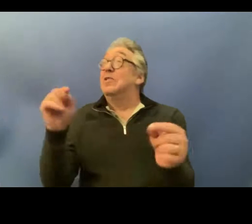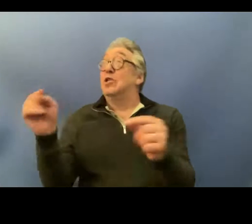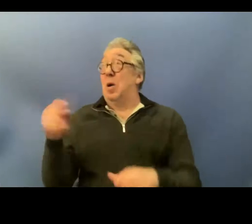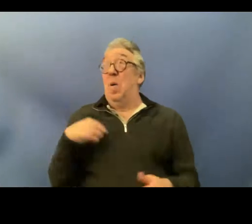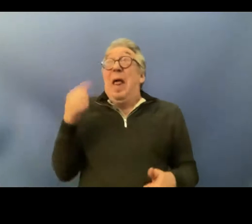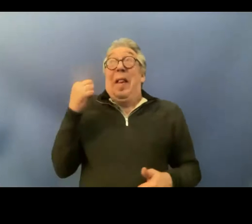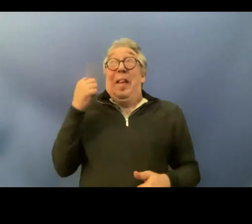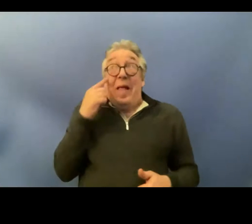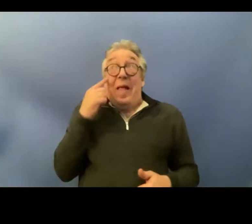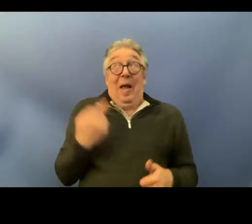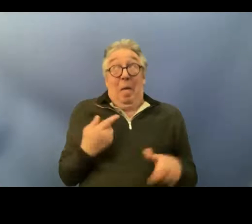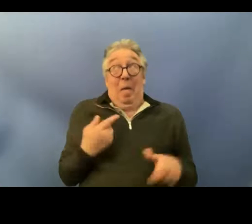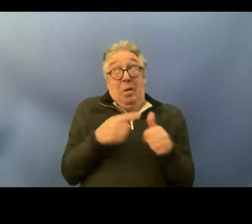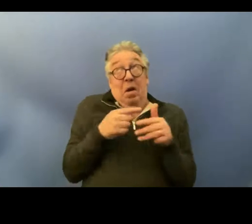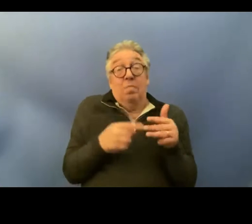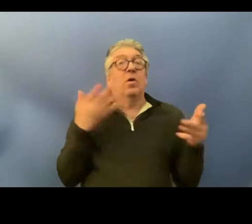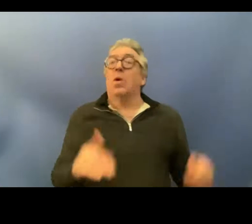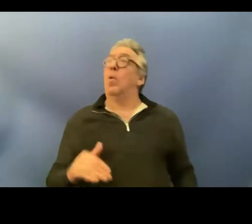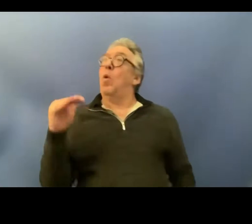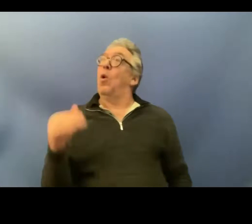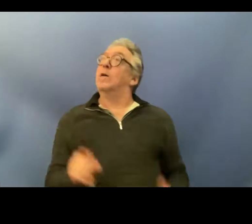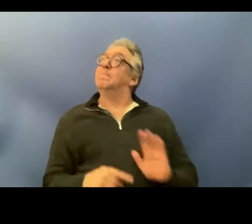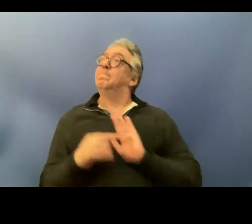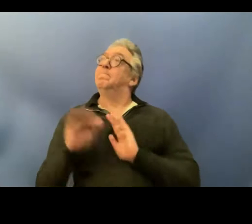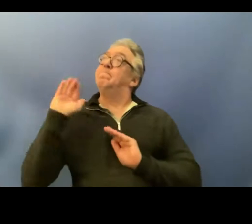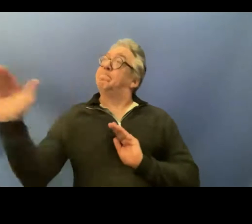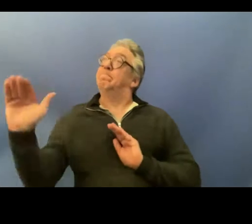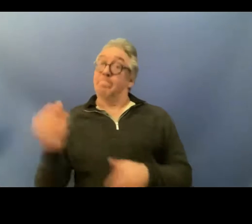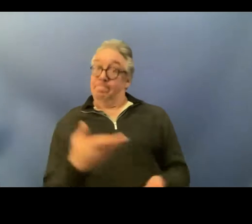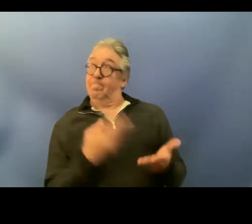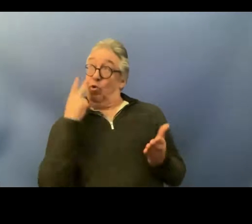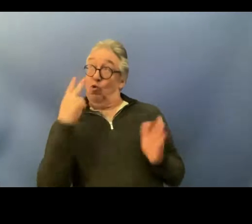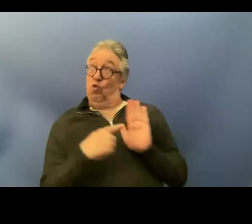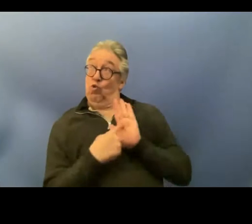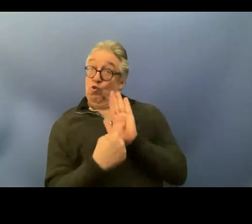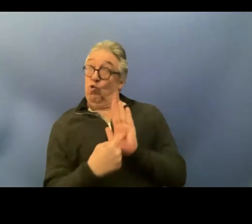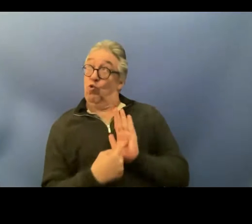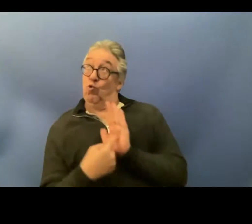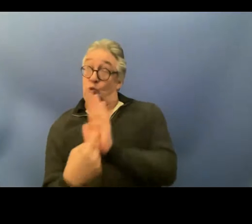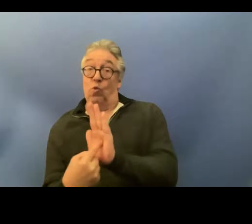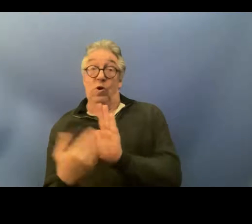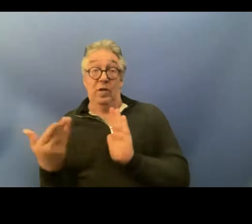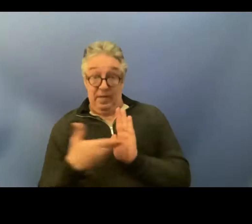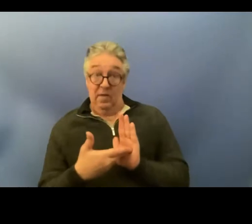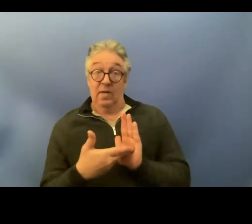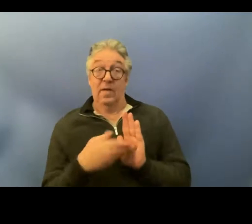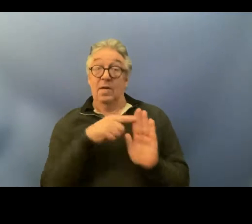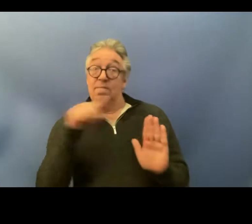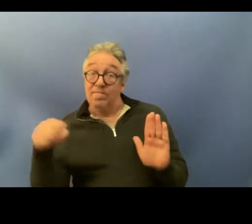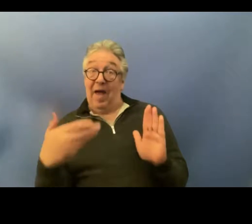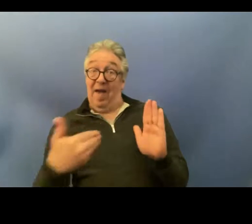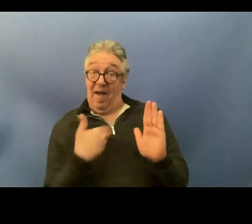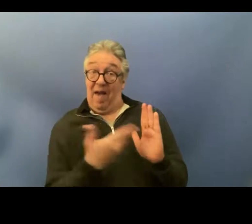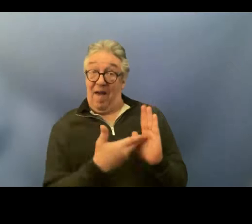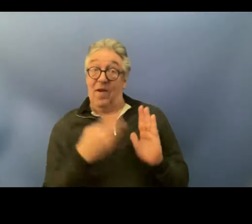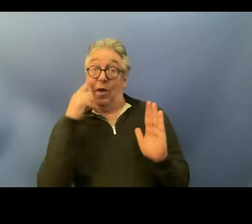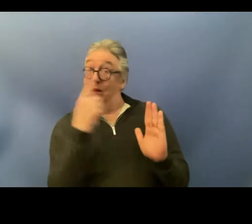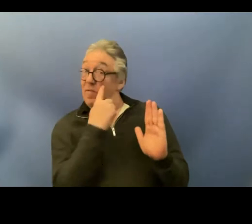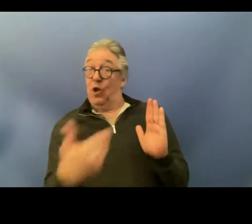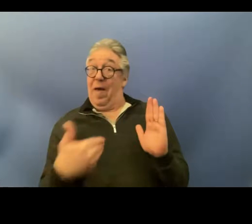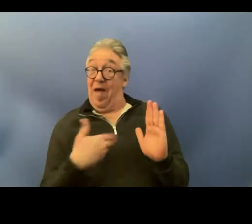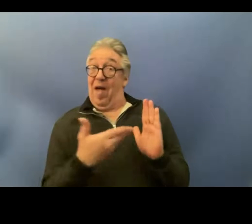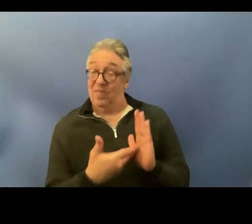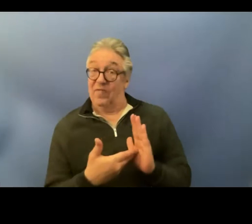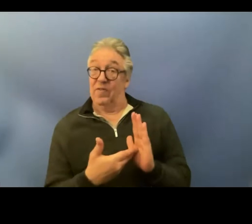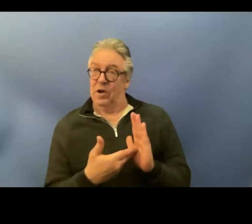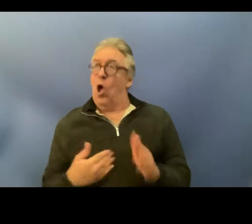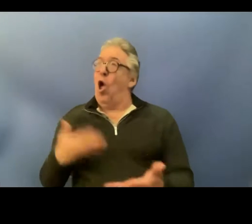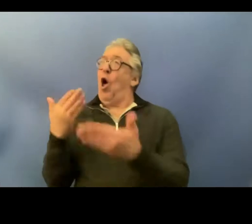happening to a new scenario where now we go with data and evidence to solidify our position